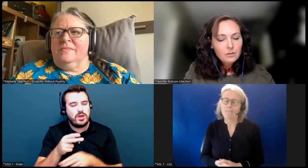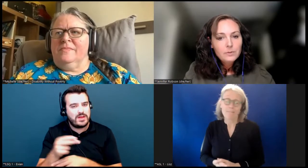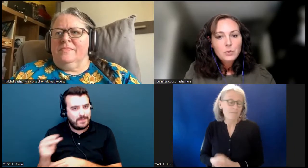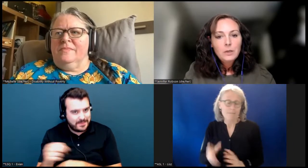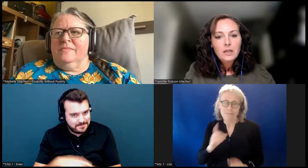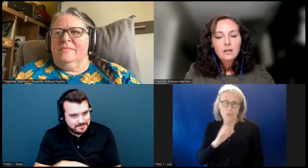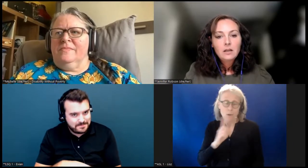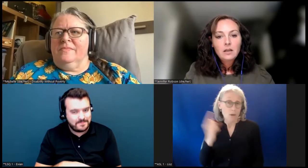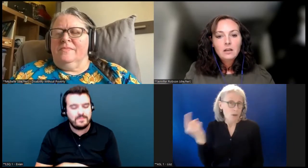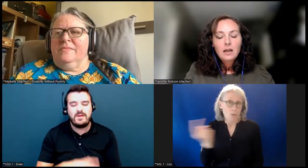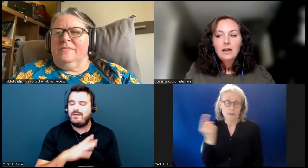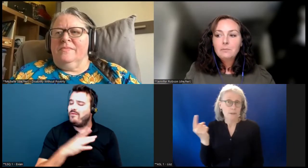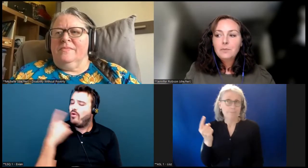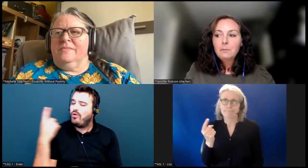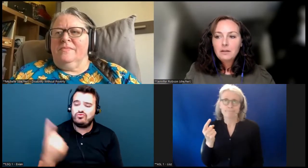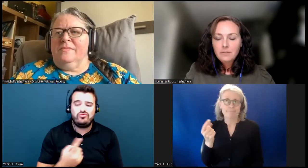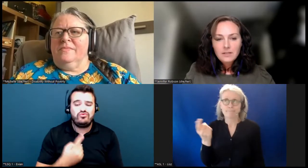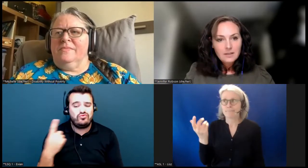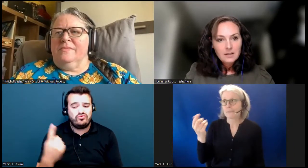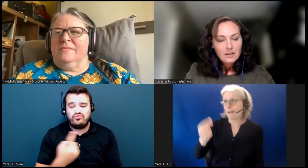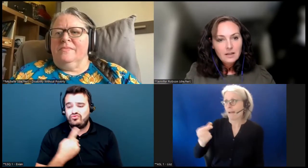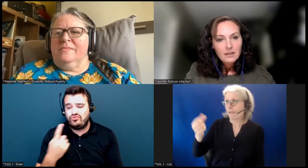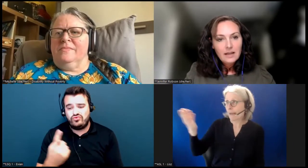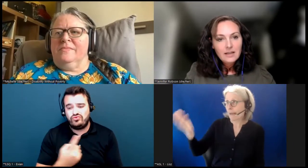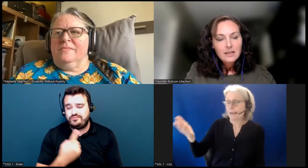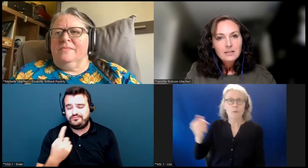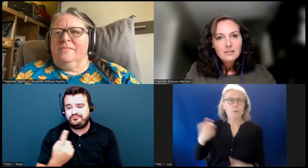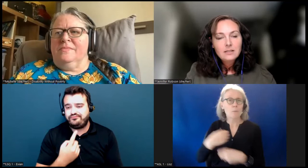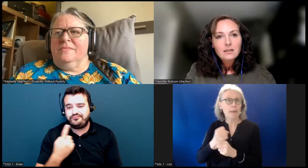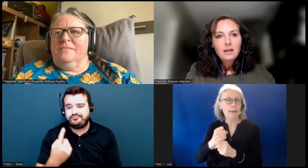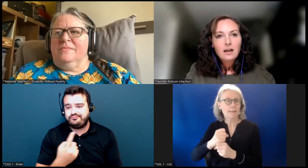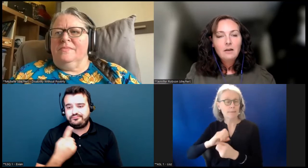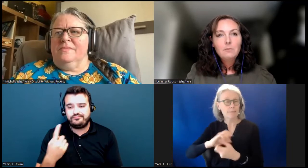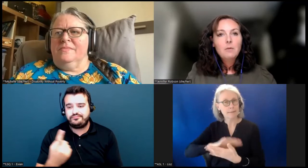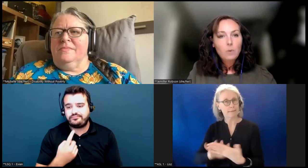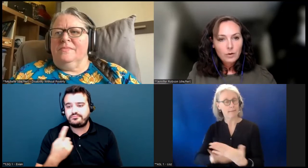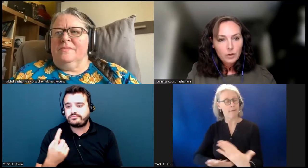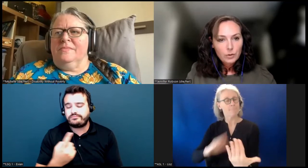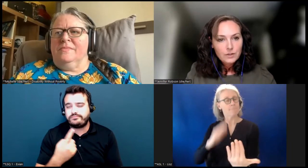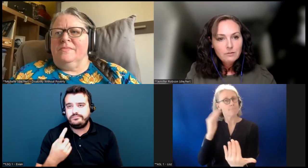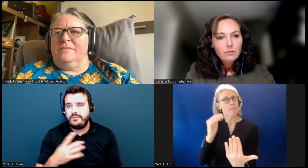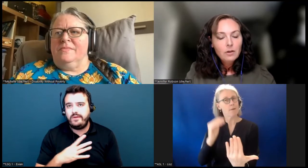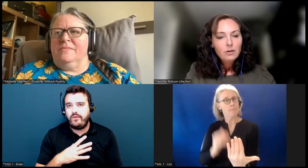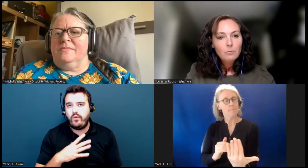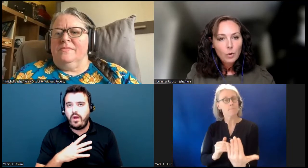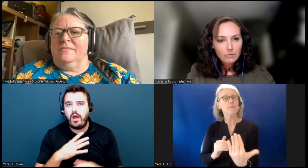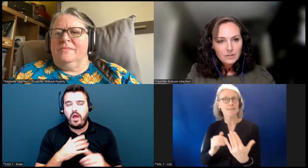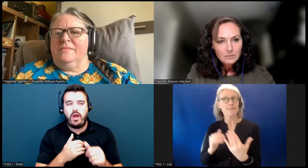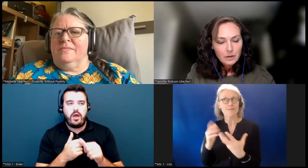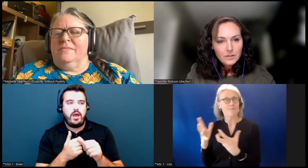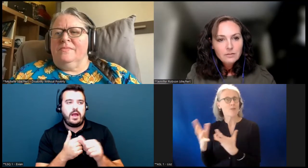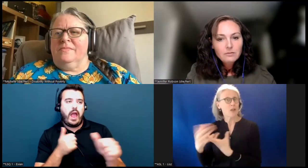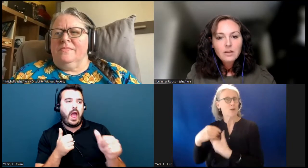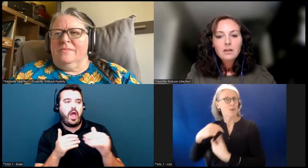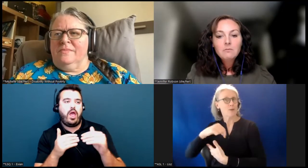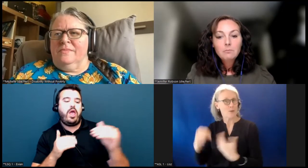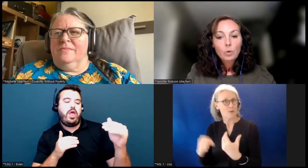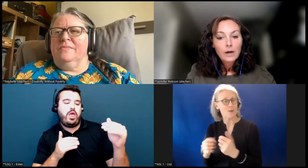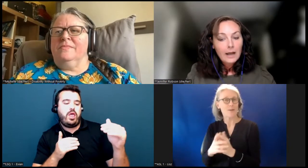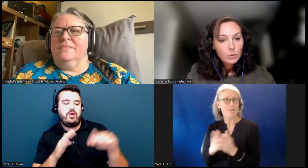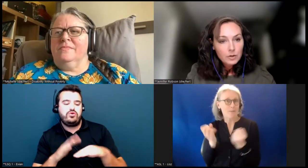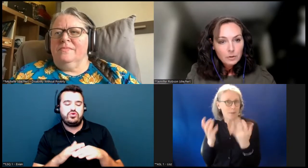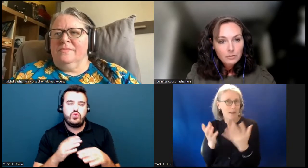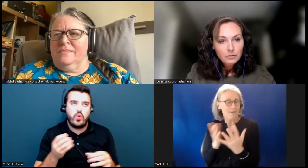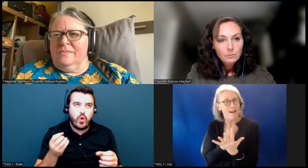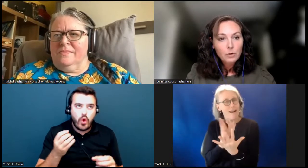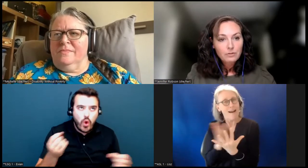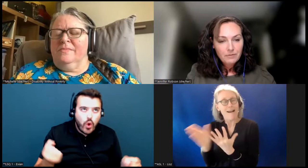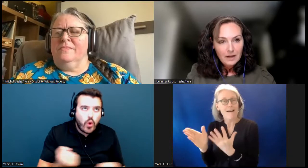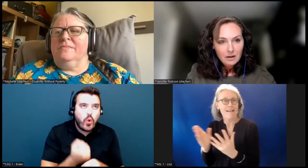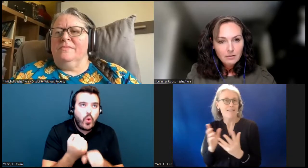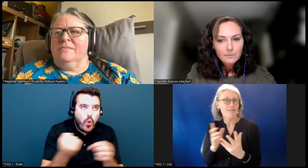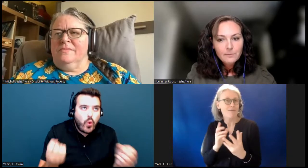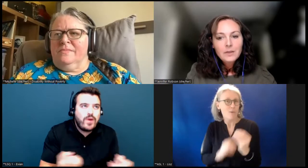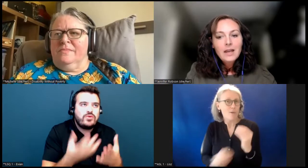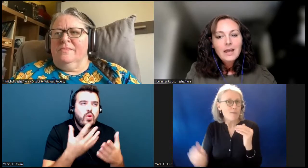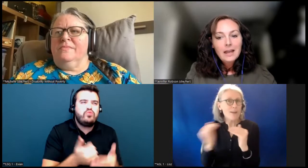BETWEEN BENEFIT DESIGN THAT IS MORE INCLUSIVE, MORE RESPONSIVE, MORE EQUITABLE, MORE FAIR.